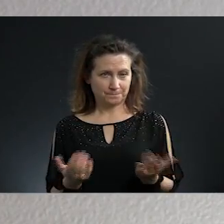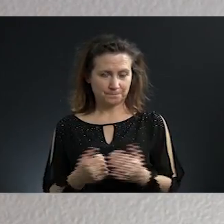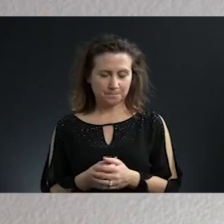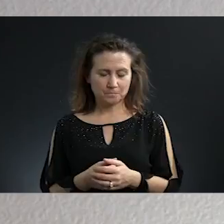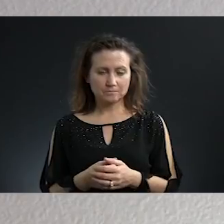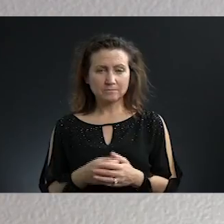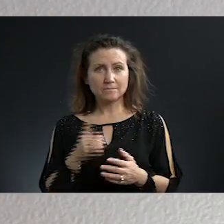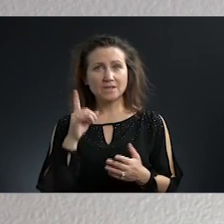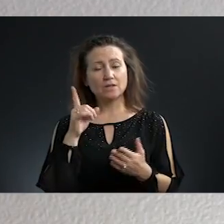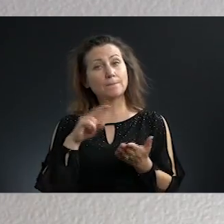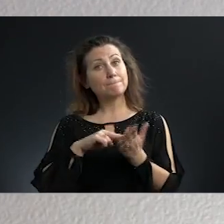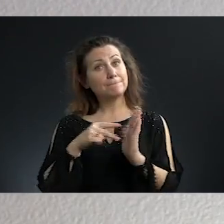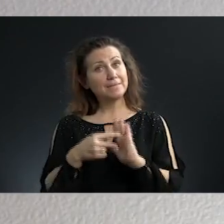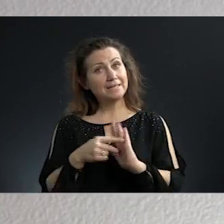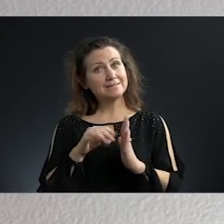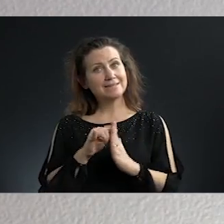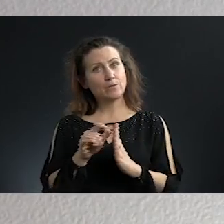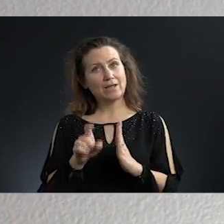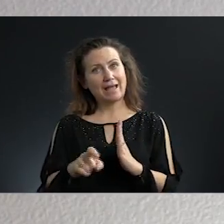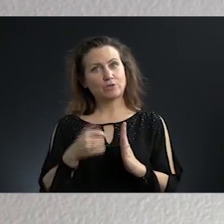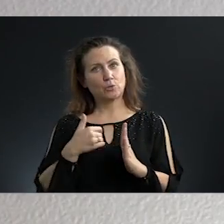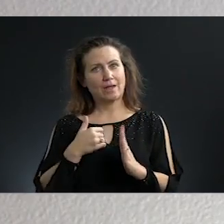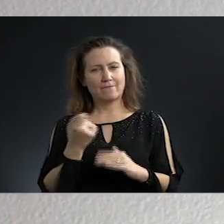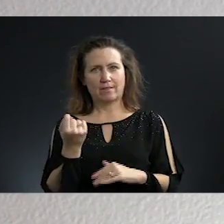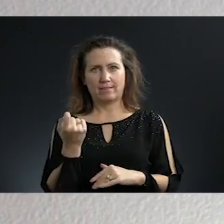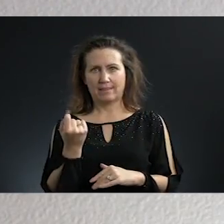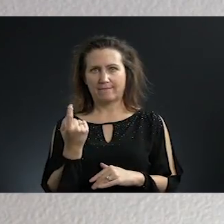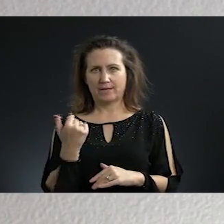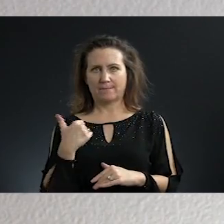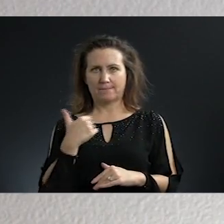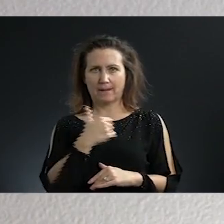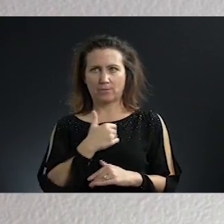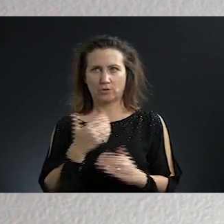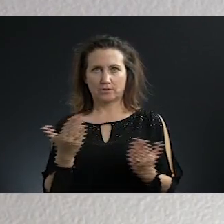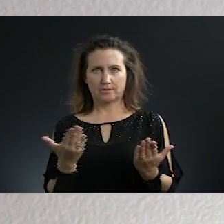So that would mean that we would have to have eleven members present in order to conduct the meeting